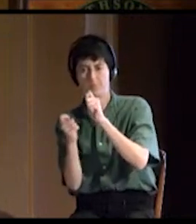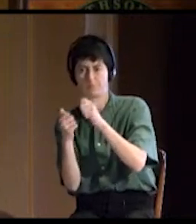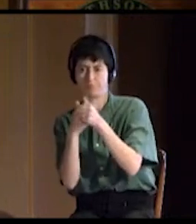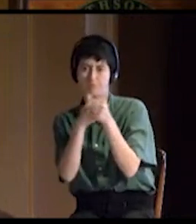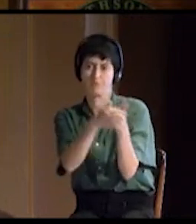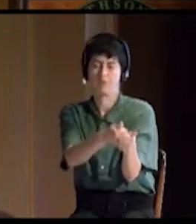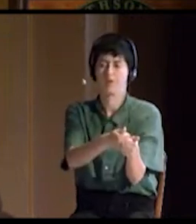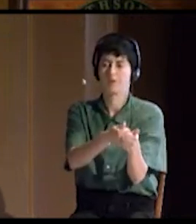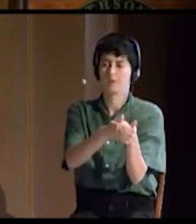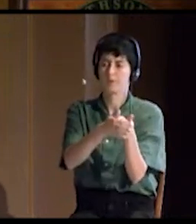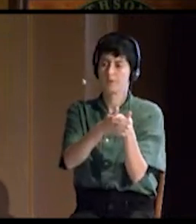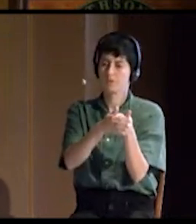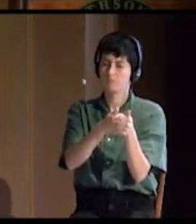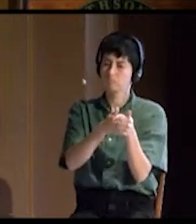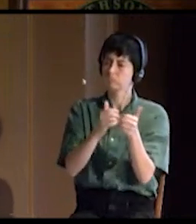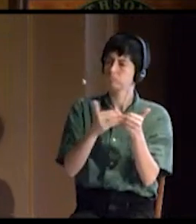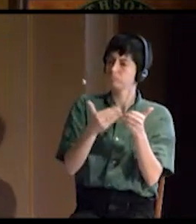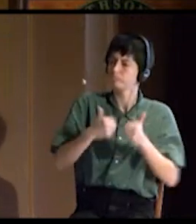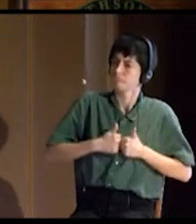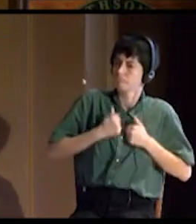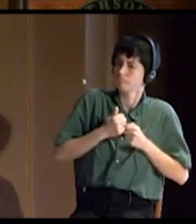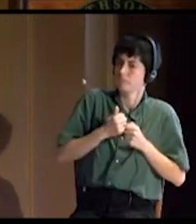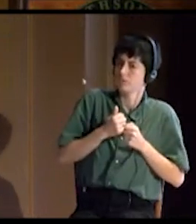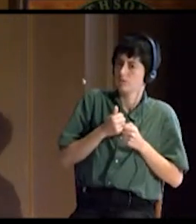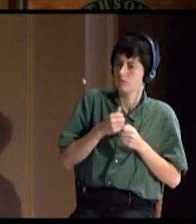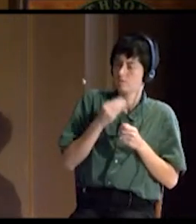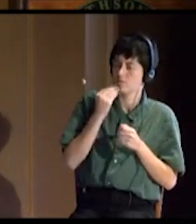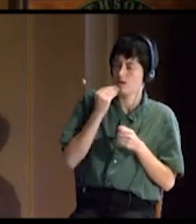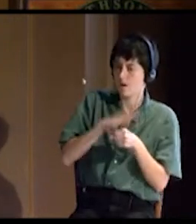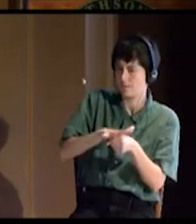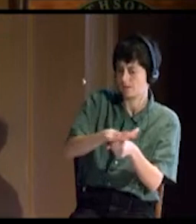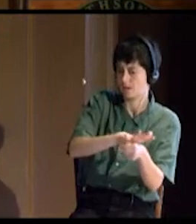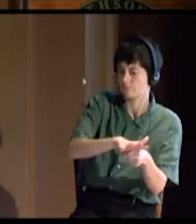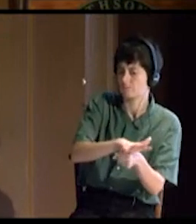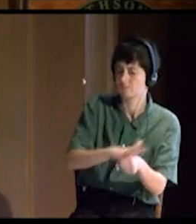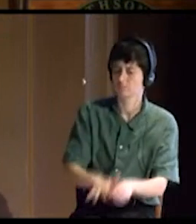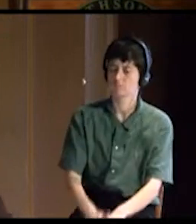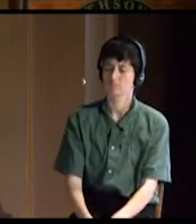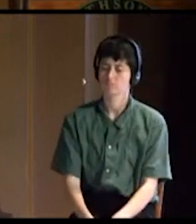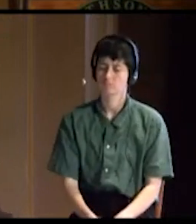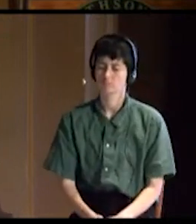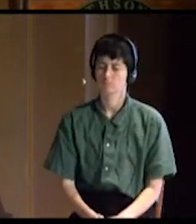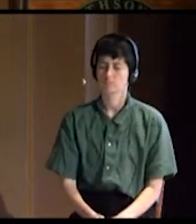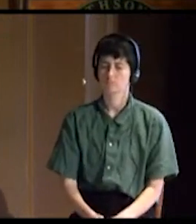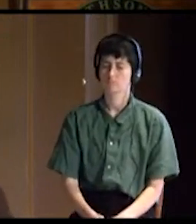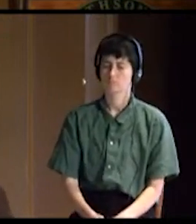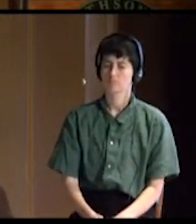revealing that lineages grouped together based on whether they're tropical or temperate. Moreover, ancient hybridization